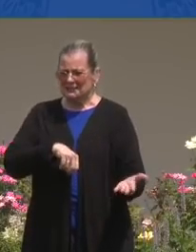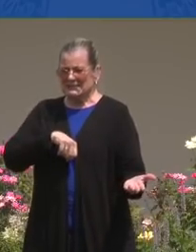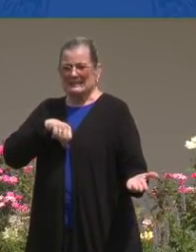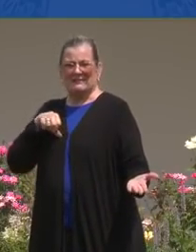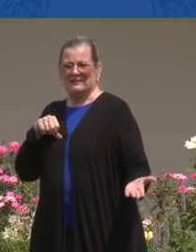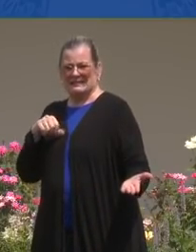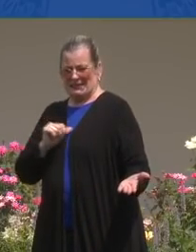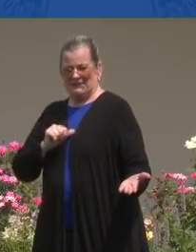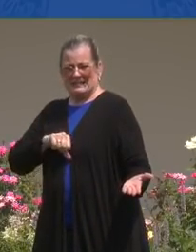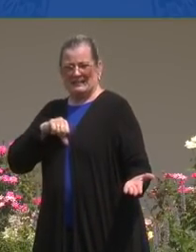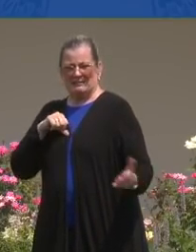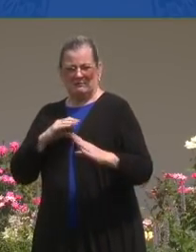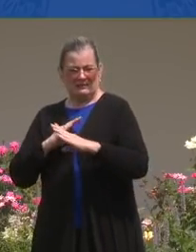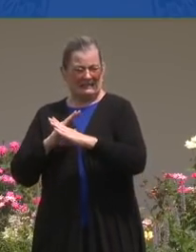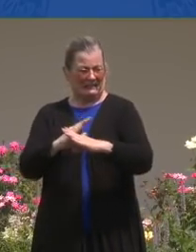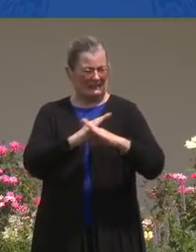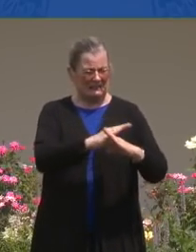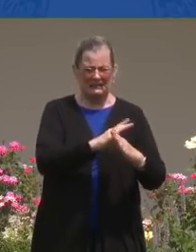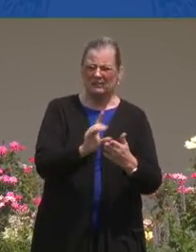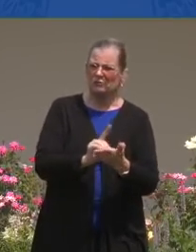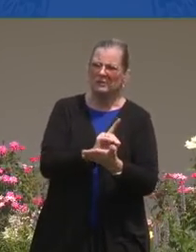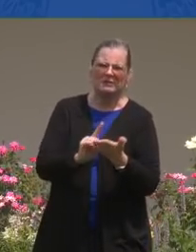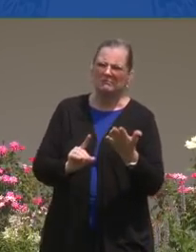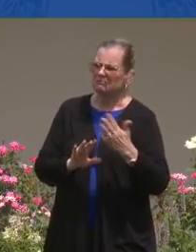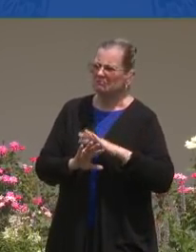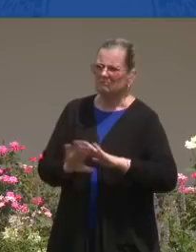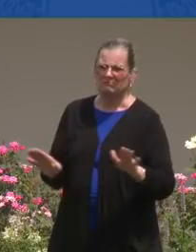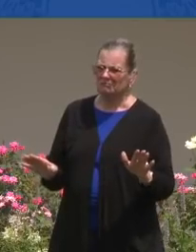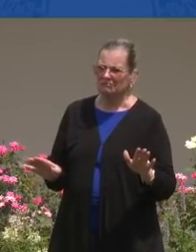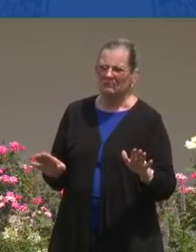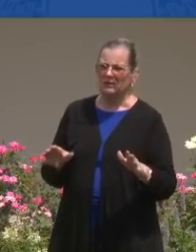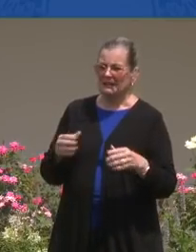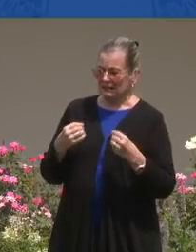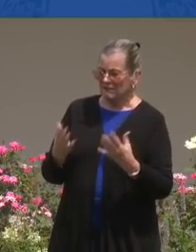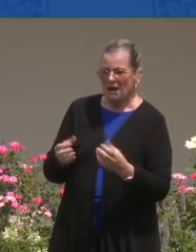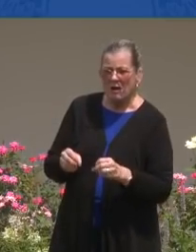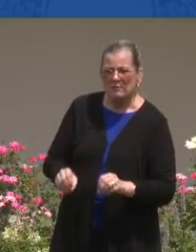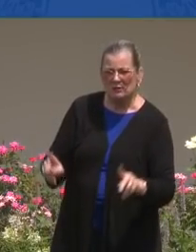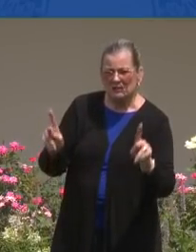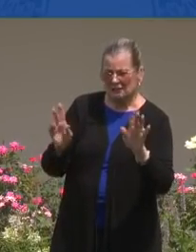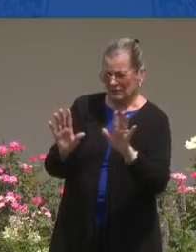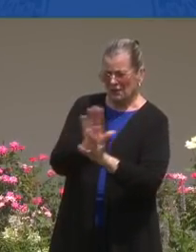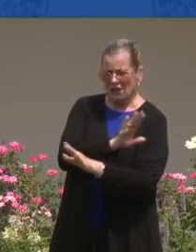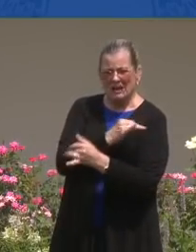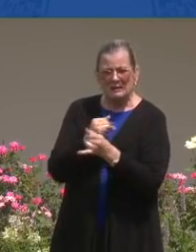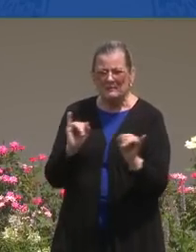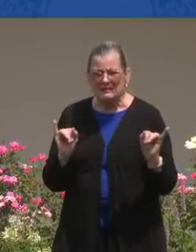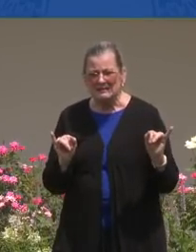and a path to independence. And for our nation, the ADA is more than the law as well.